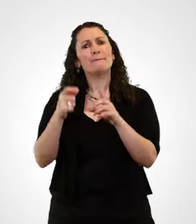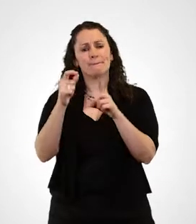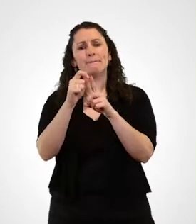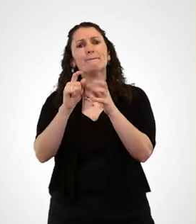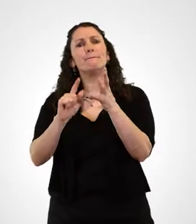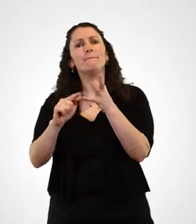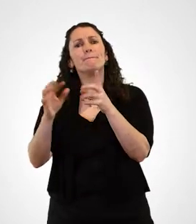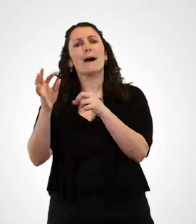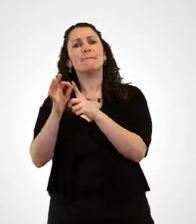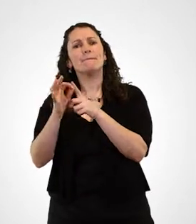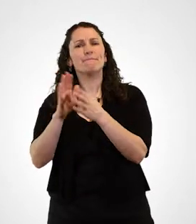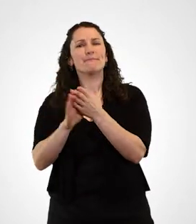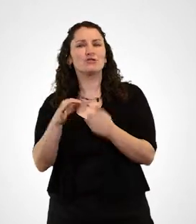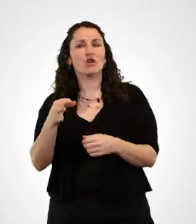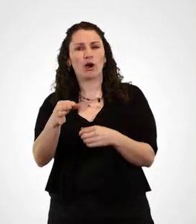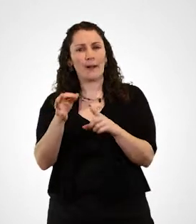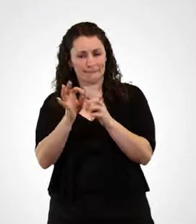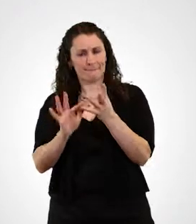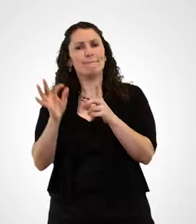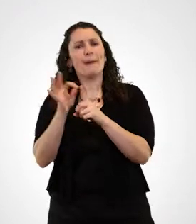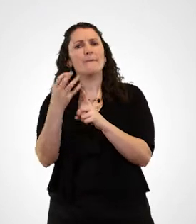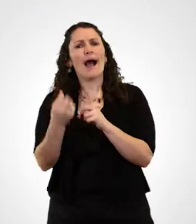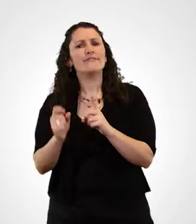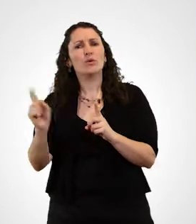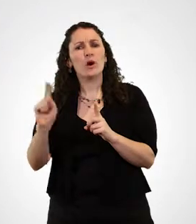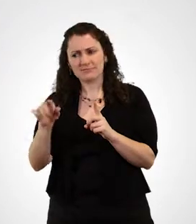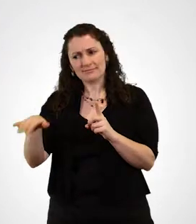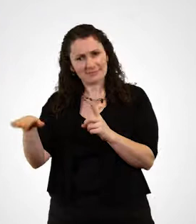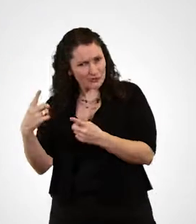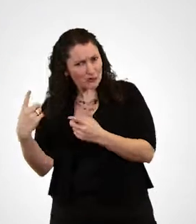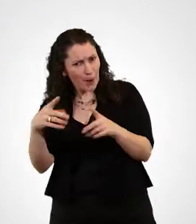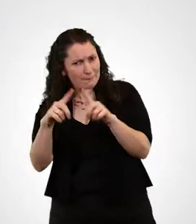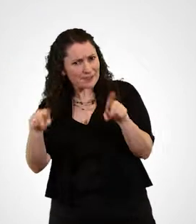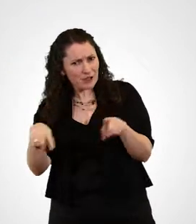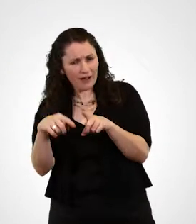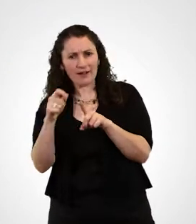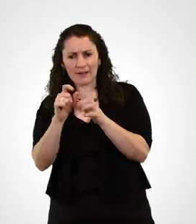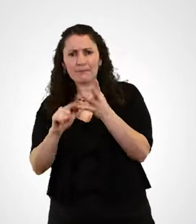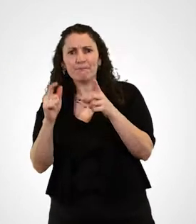Bone. That's right. Show them, show your friends.